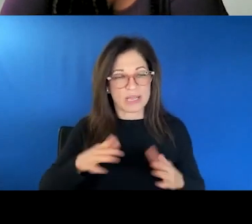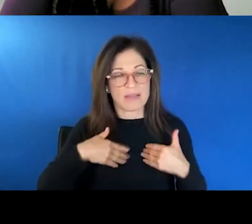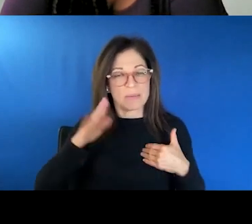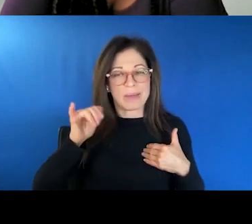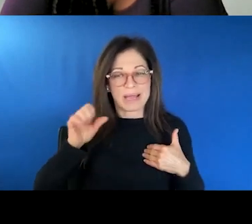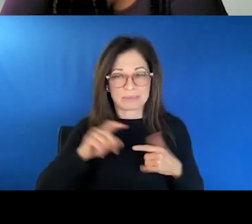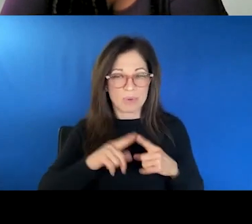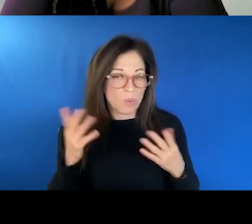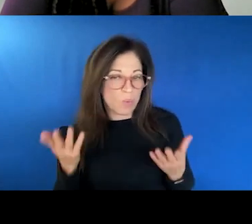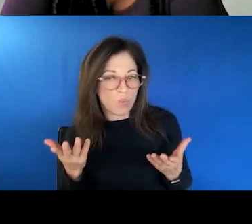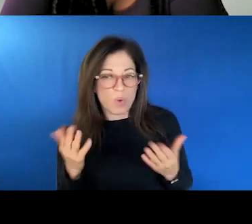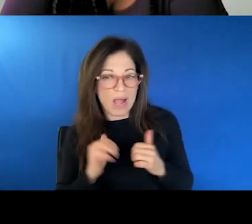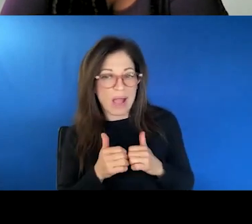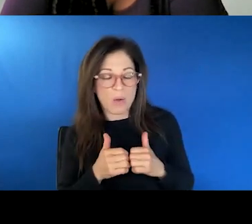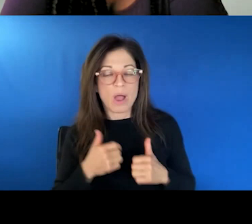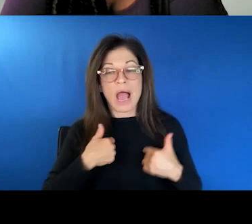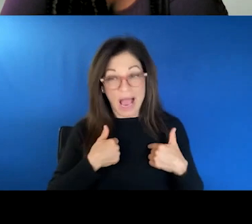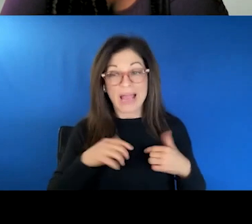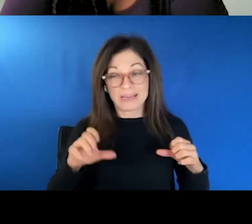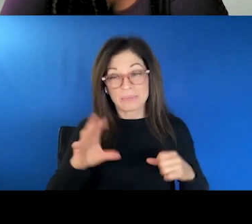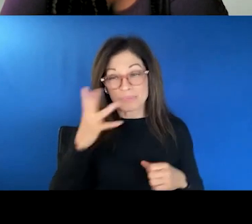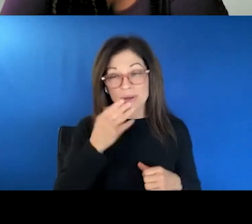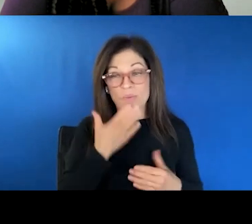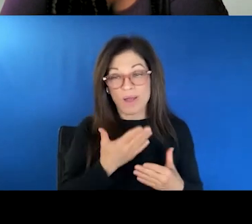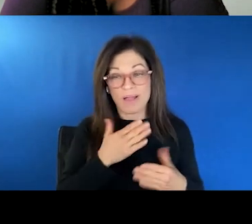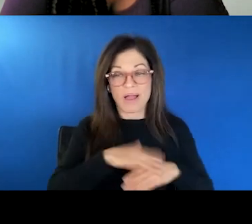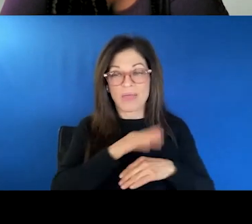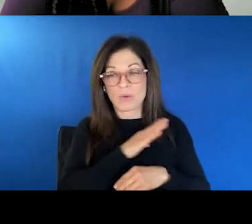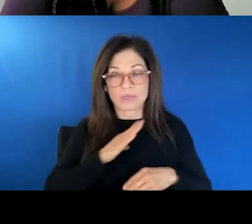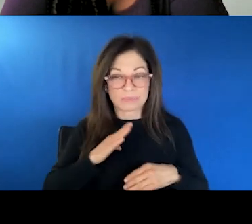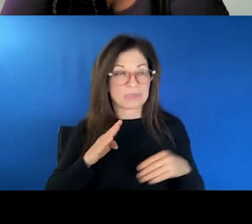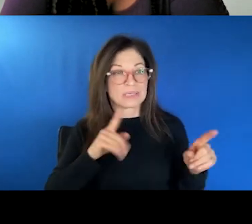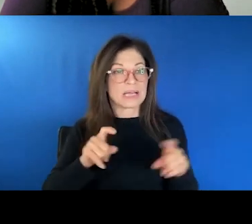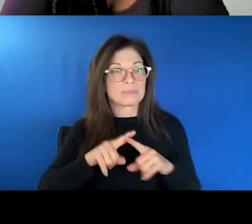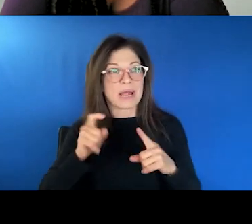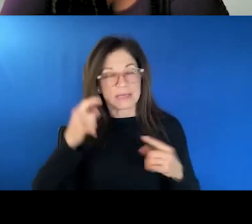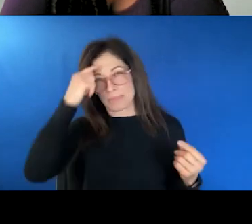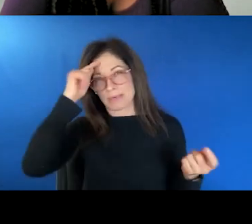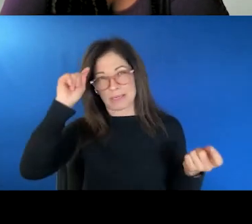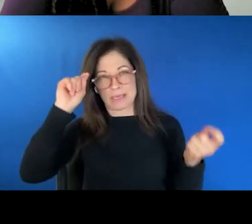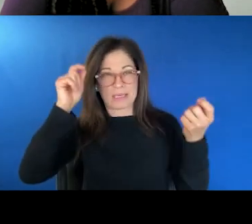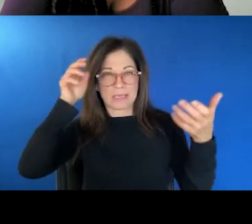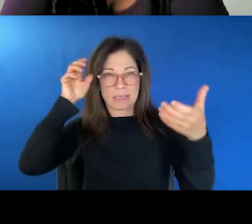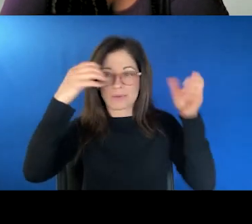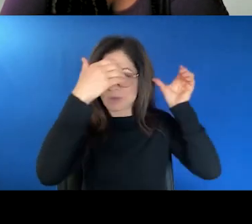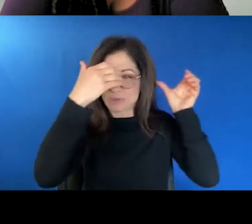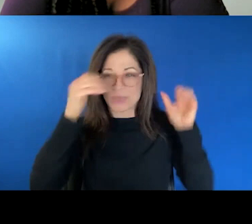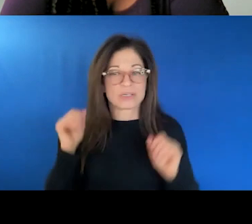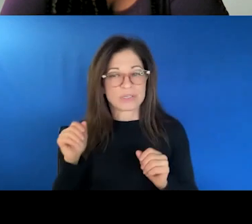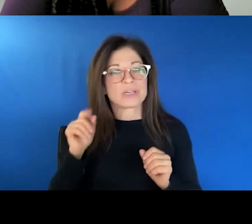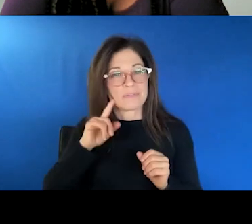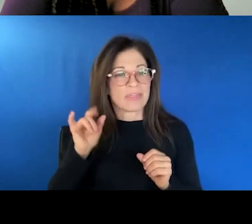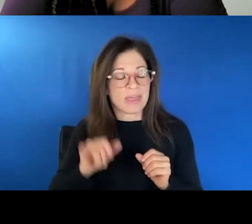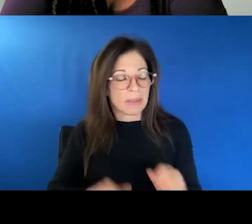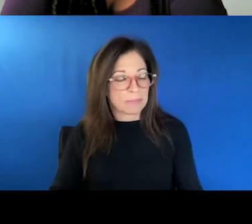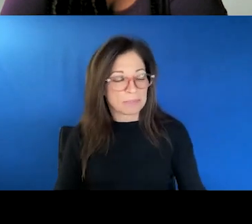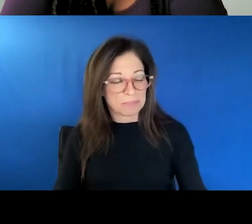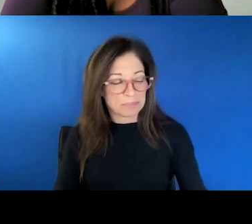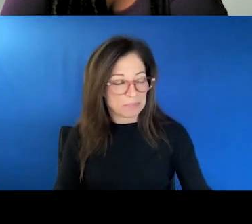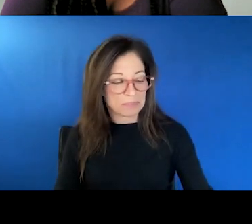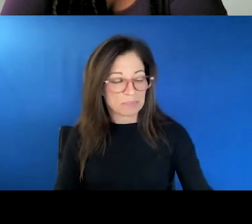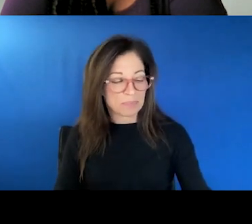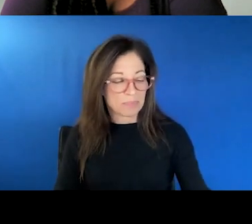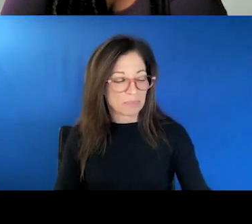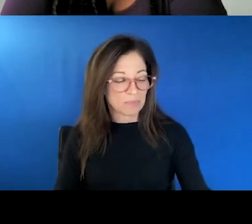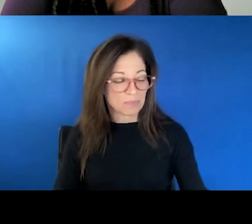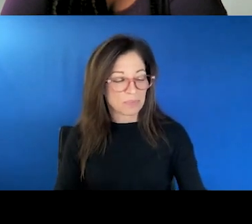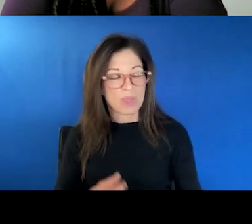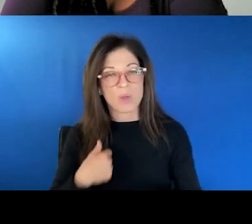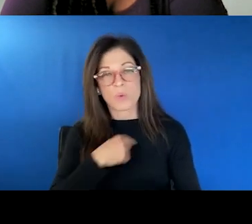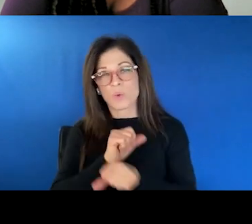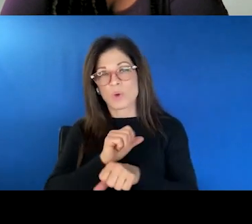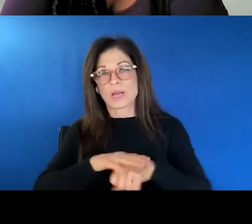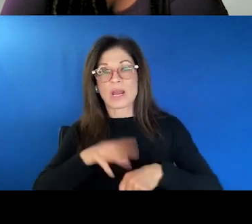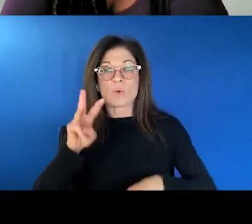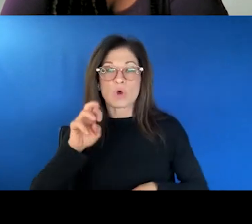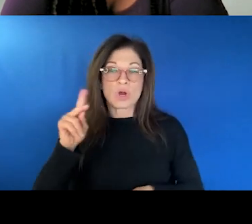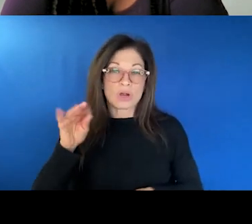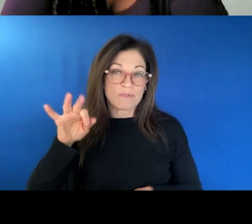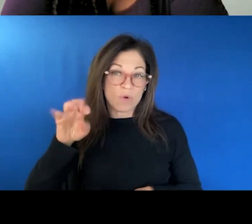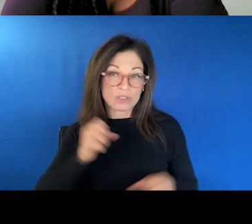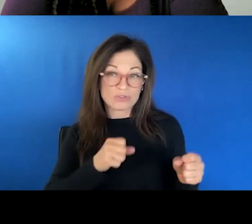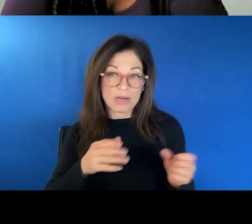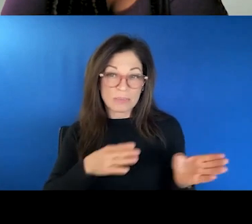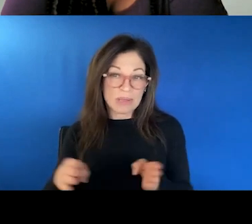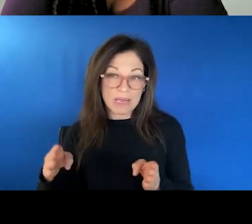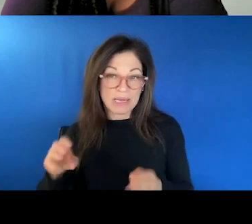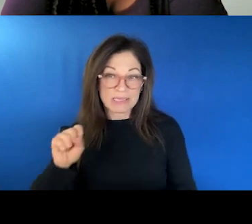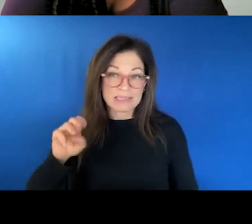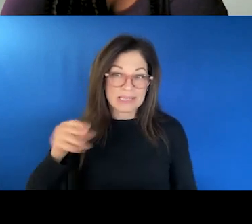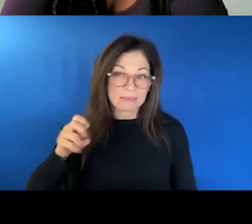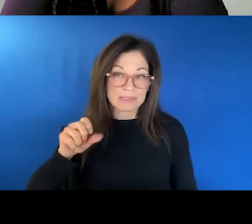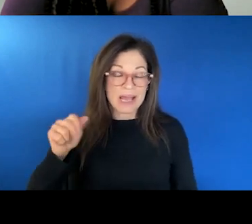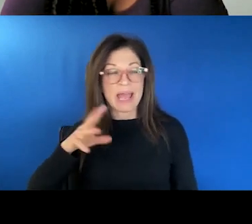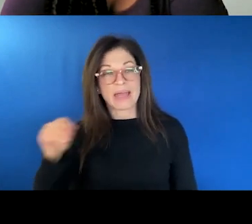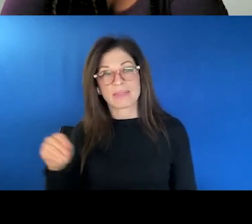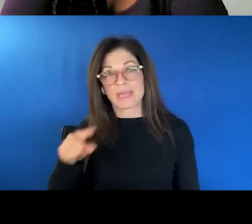THE TESTS, BUT I HAD TO WORK THROUGH THE BIAS. AND